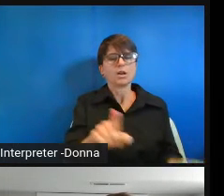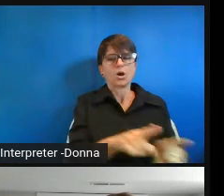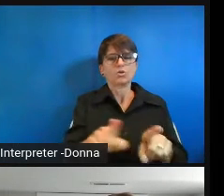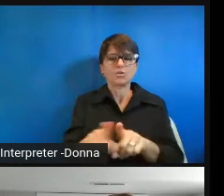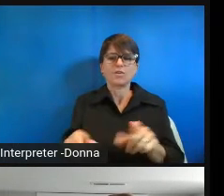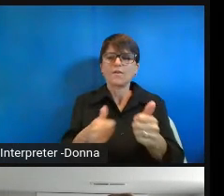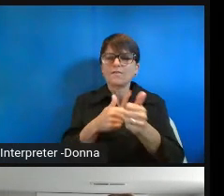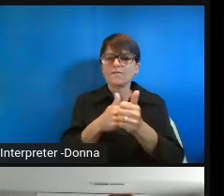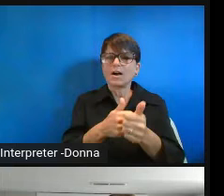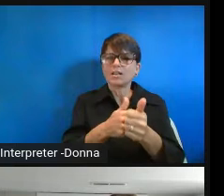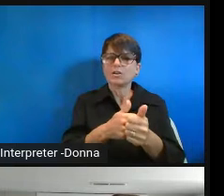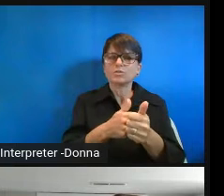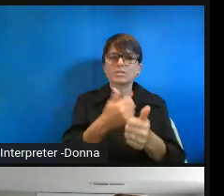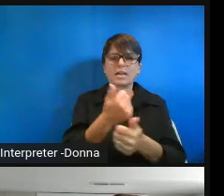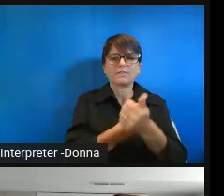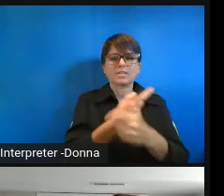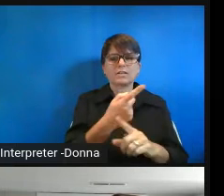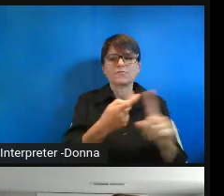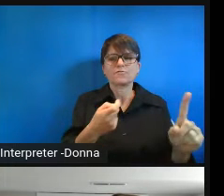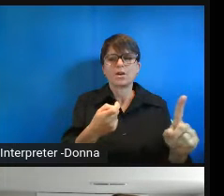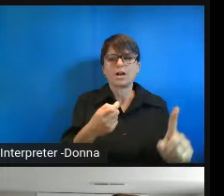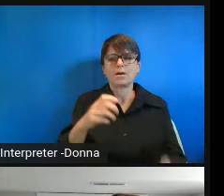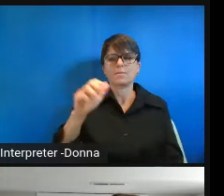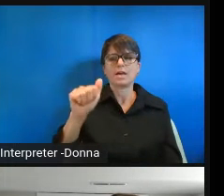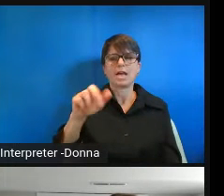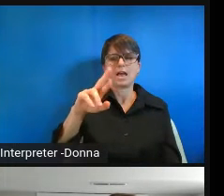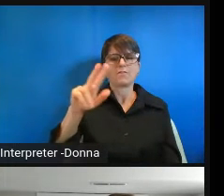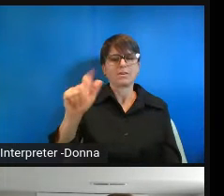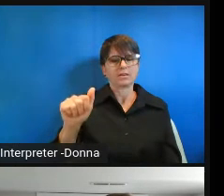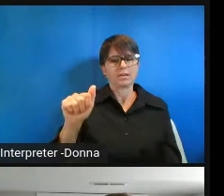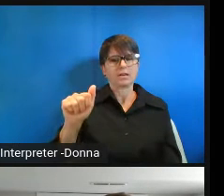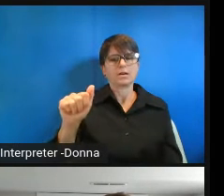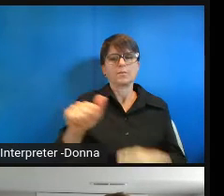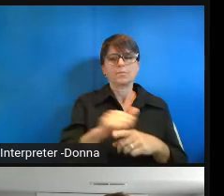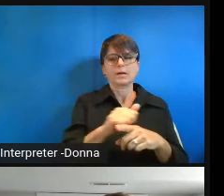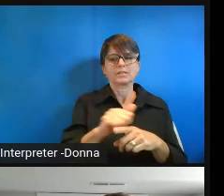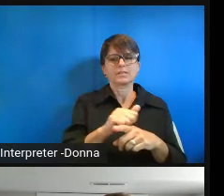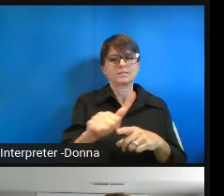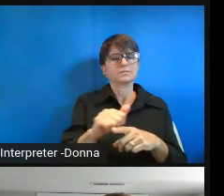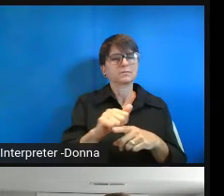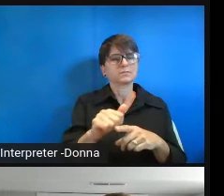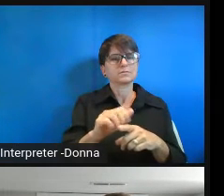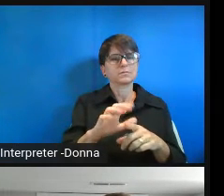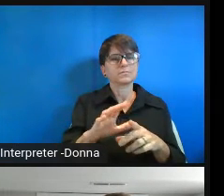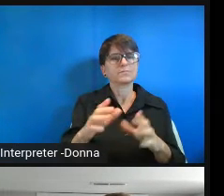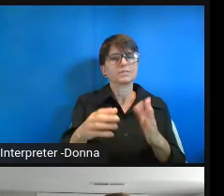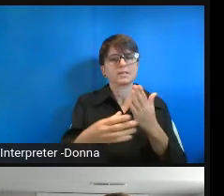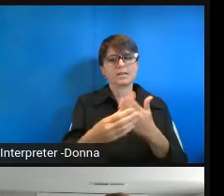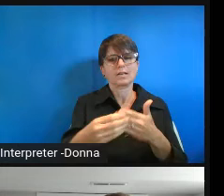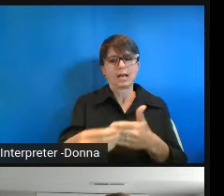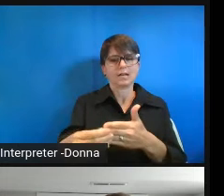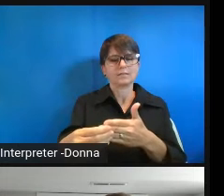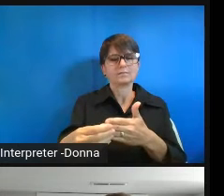from the ARIA authoring practices guide and is unopinionated with CSS styling and it is lightweight.